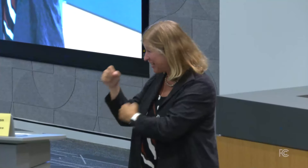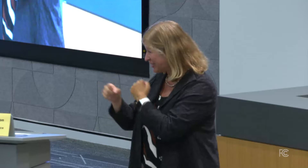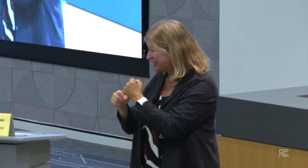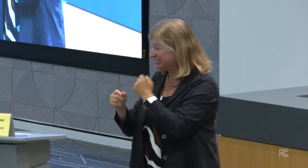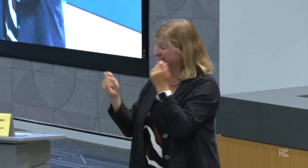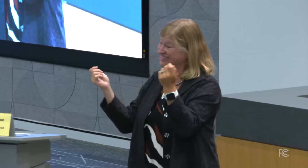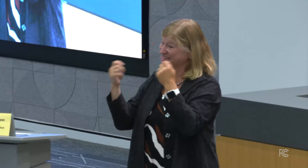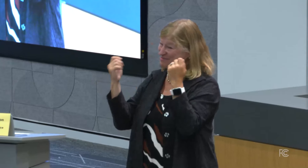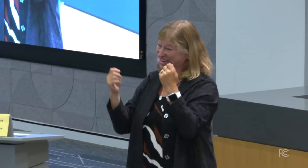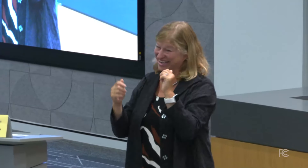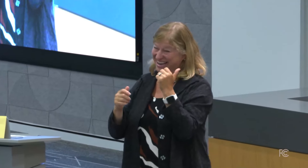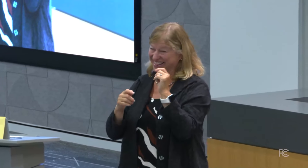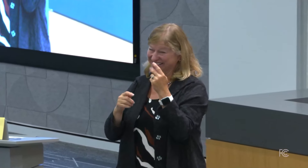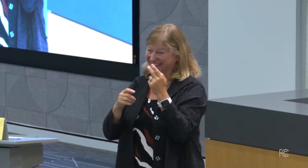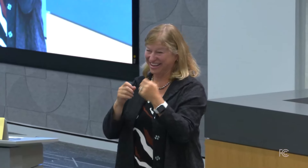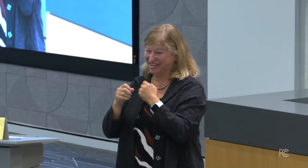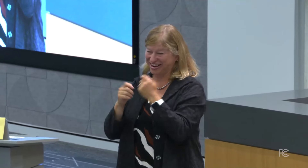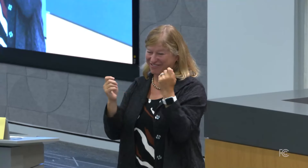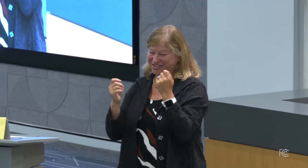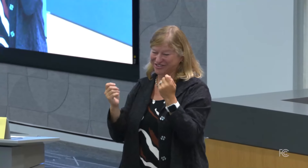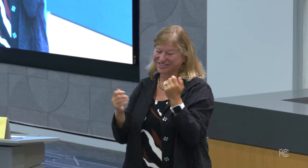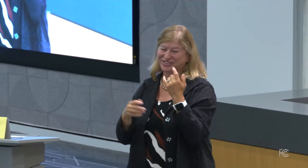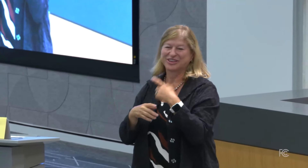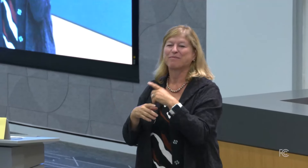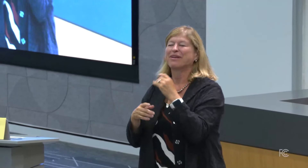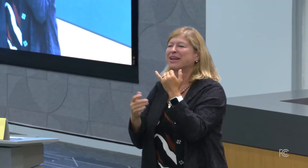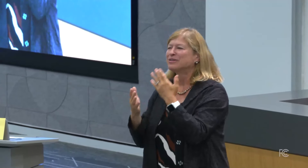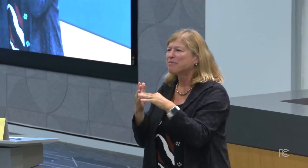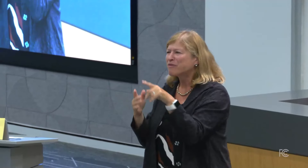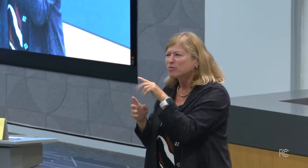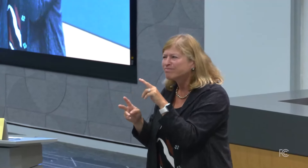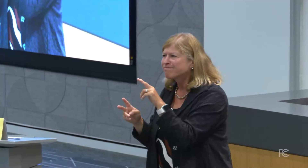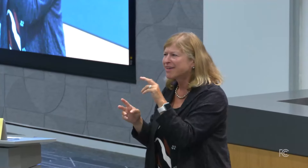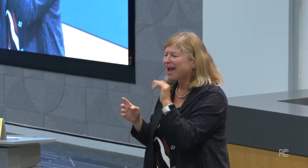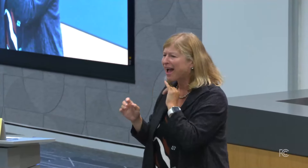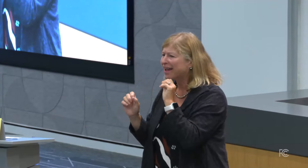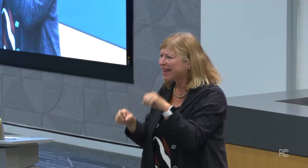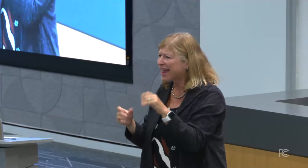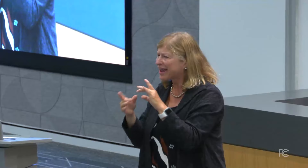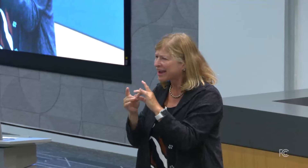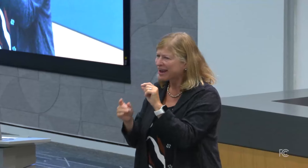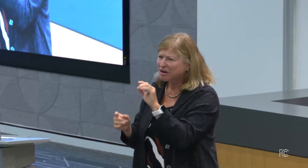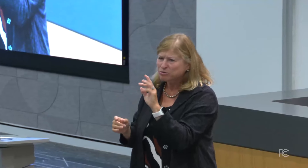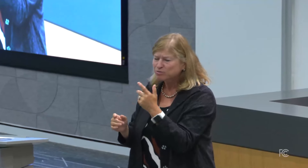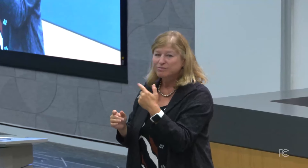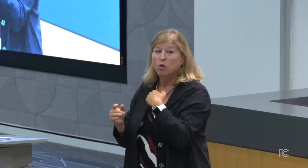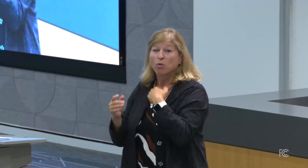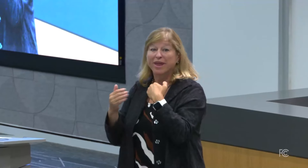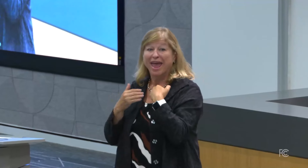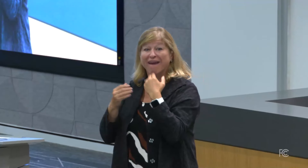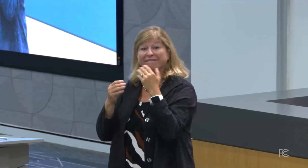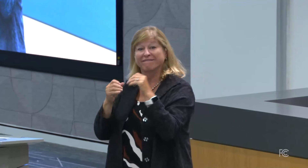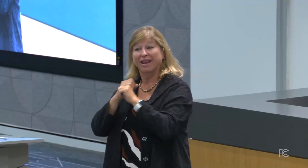ROBERT MCCONNELL: WONDERFUL JOB, THANK YOU.